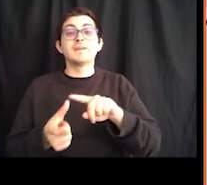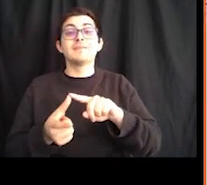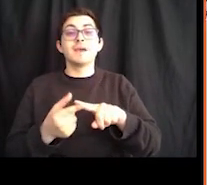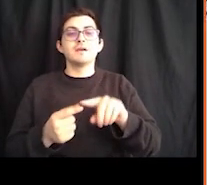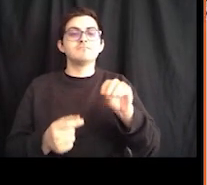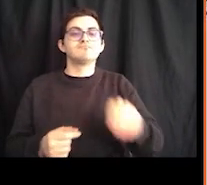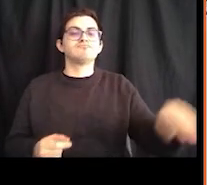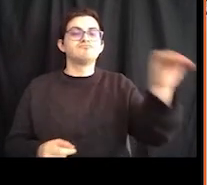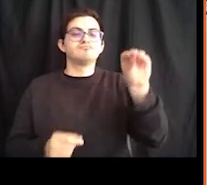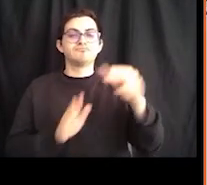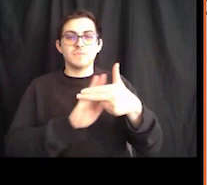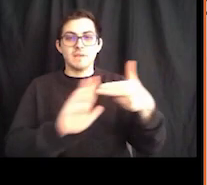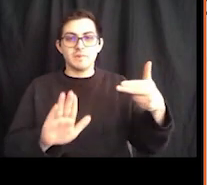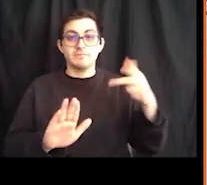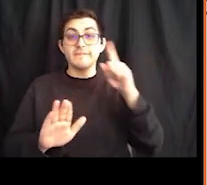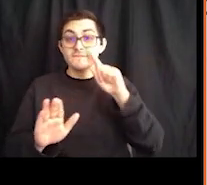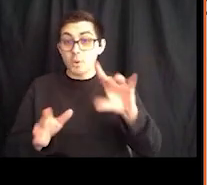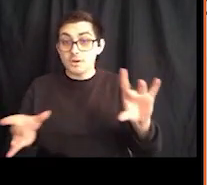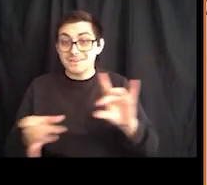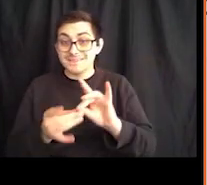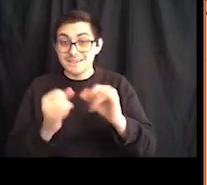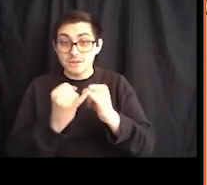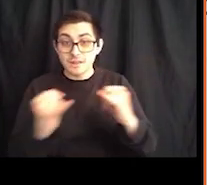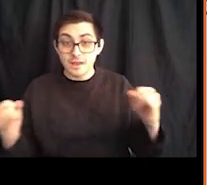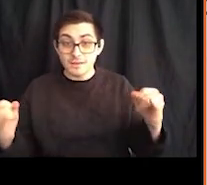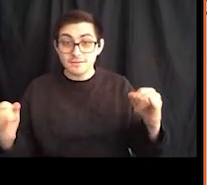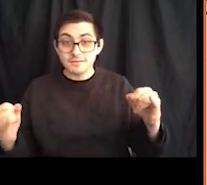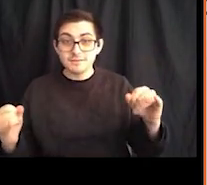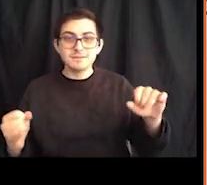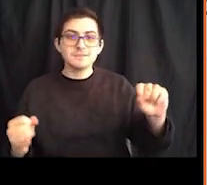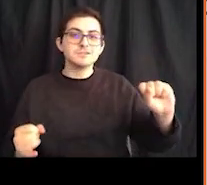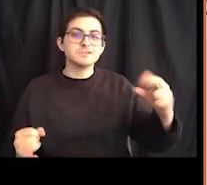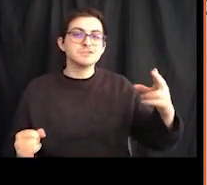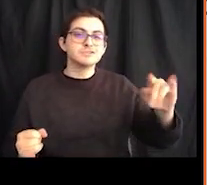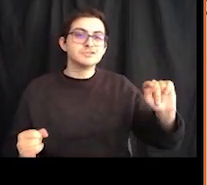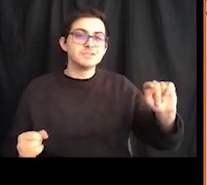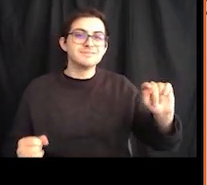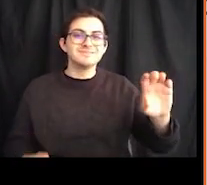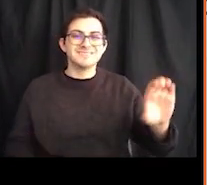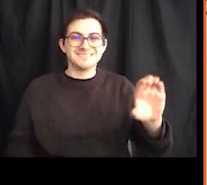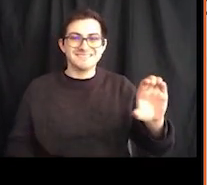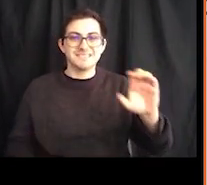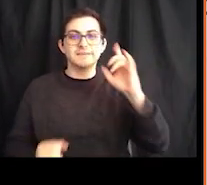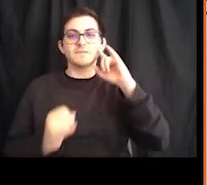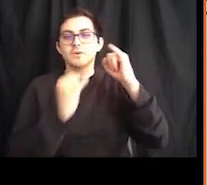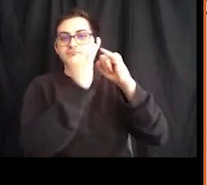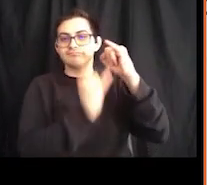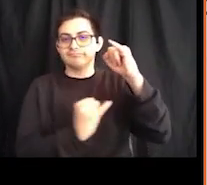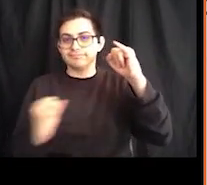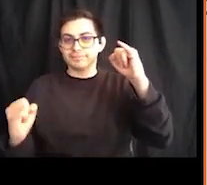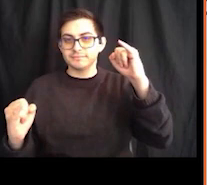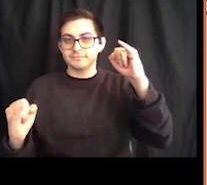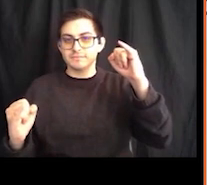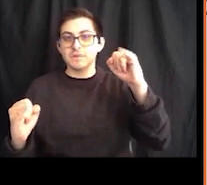For connectors, you press shift C to quickly select the collector tool. You can draw magnetic connections between objects on the Canvas.